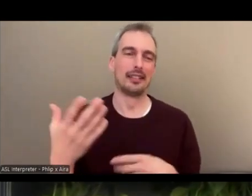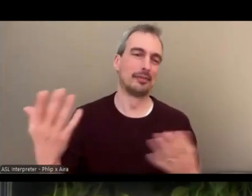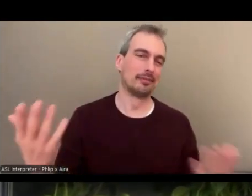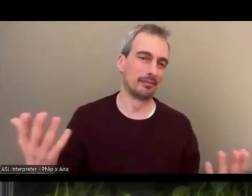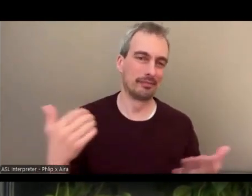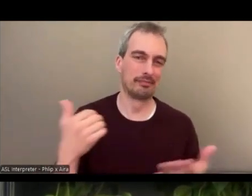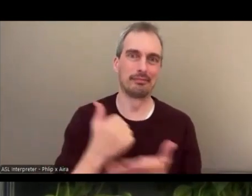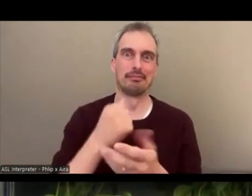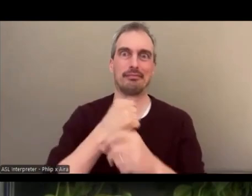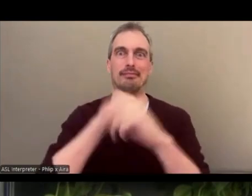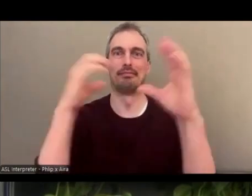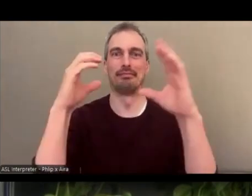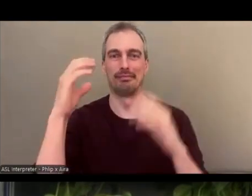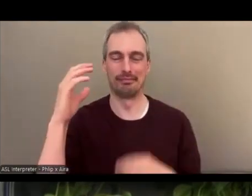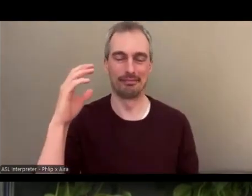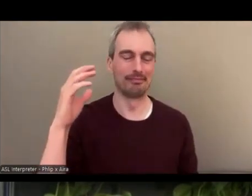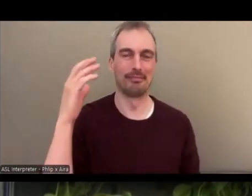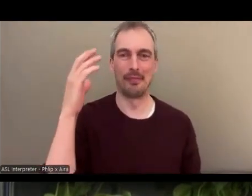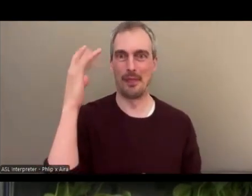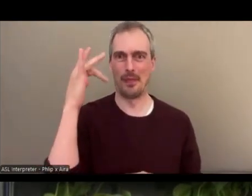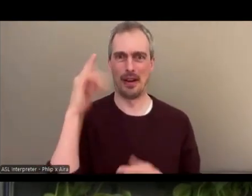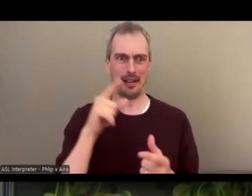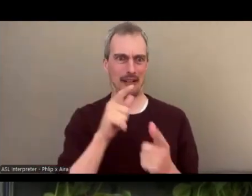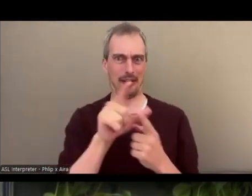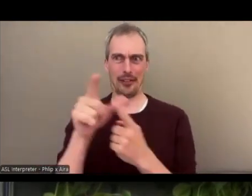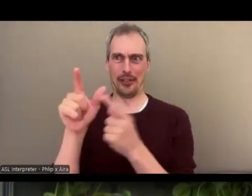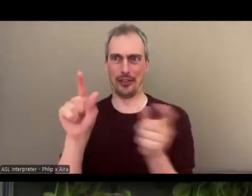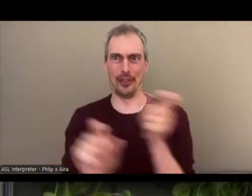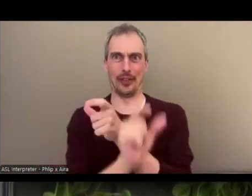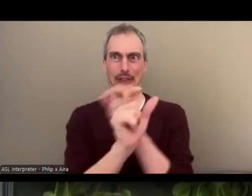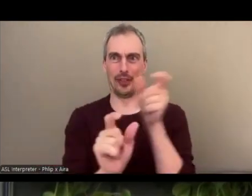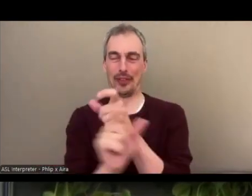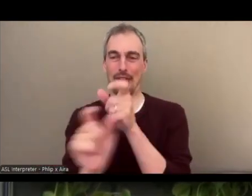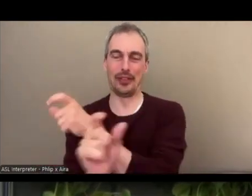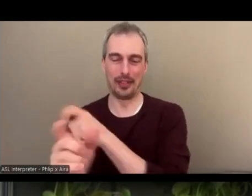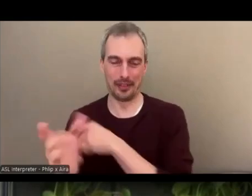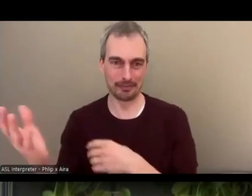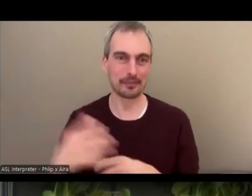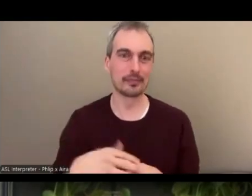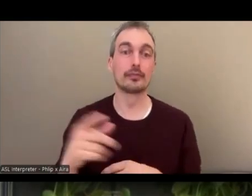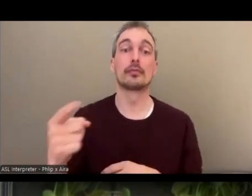a little bit about me. I've been building the web professionally since 1998.